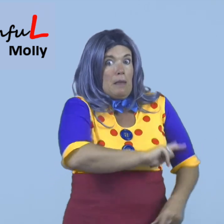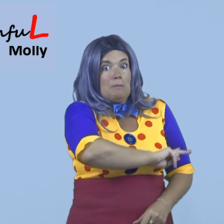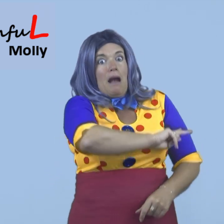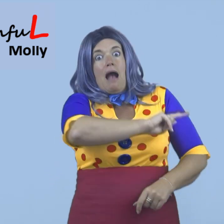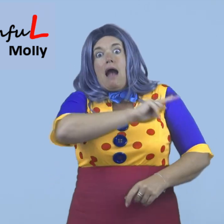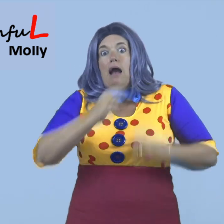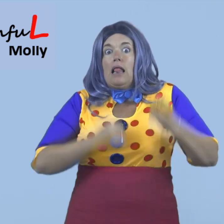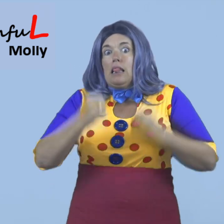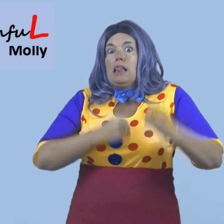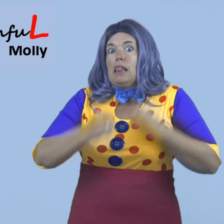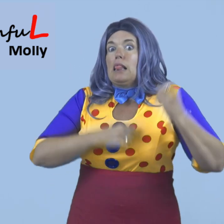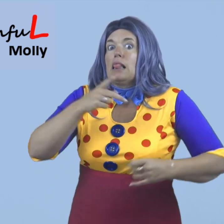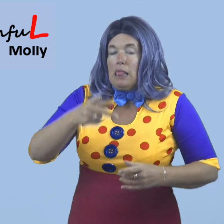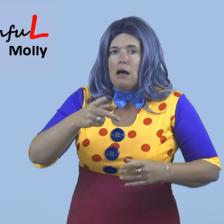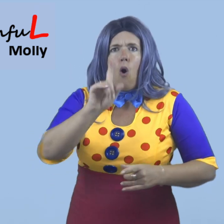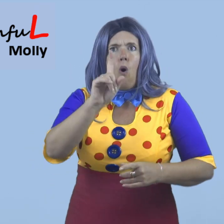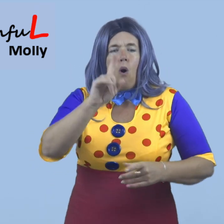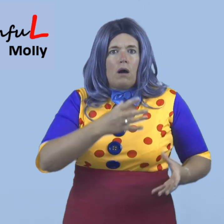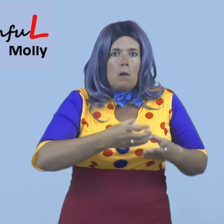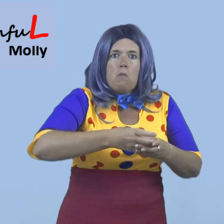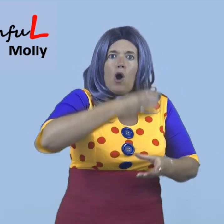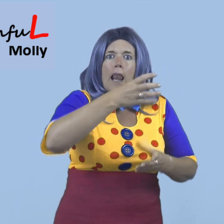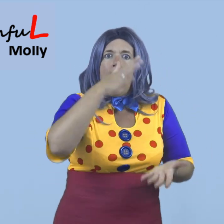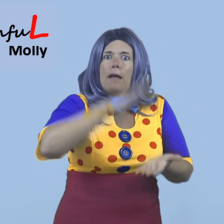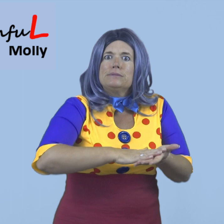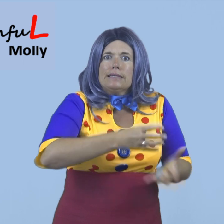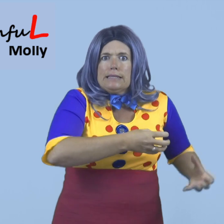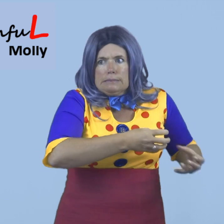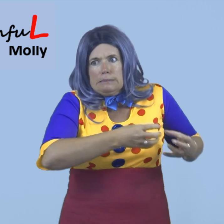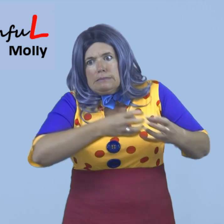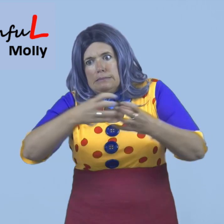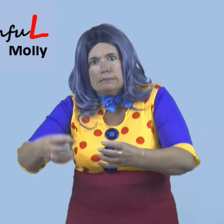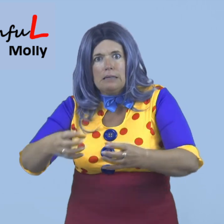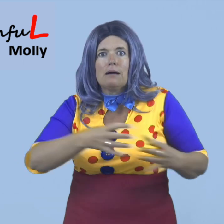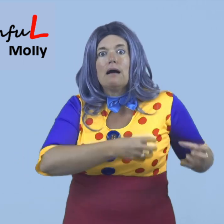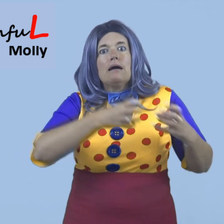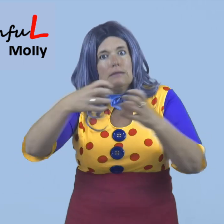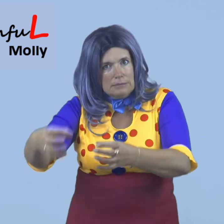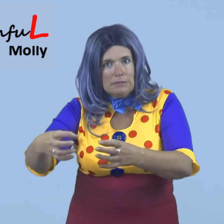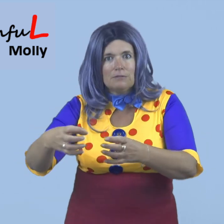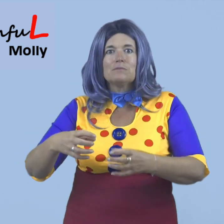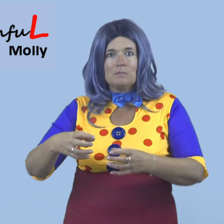Running back to the float with empty bottles from the doorstep,